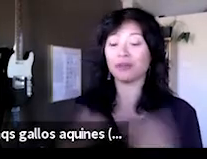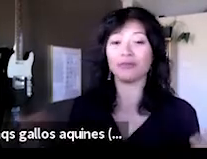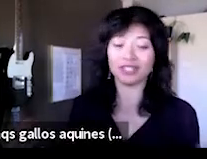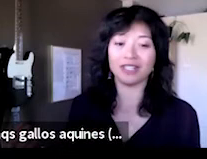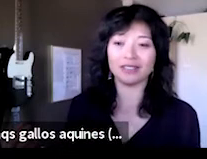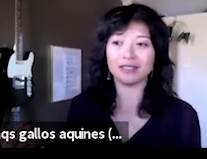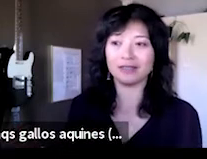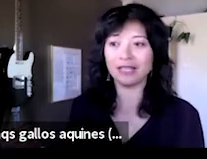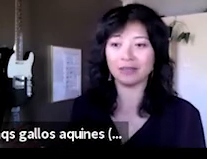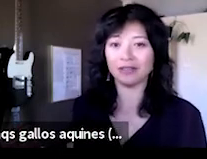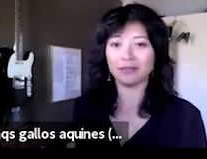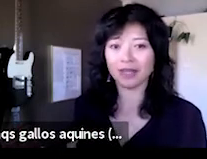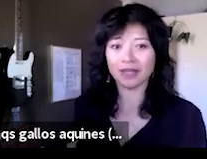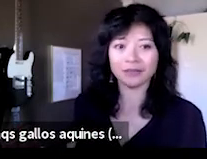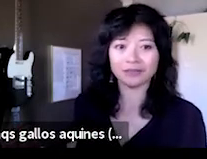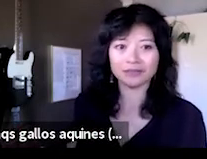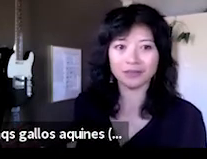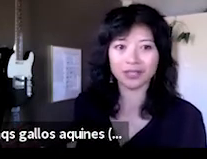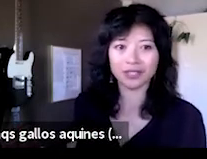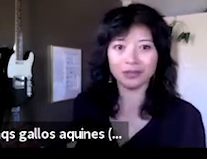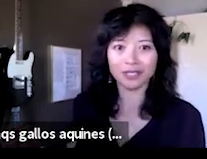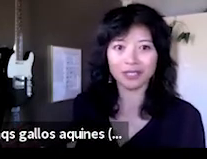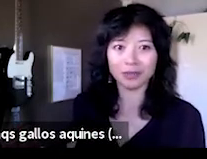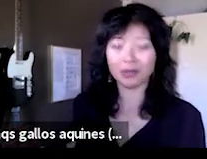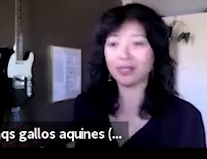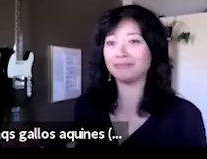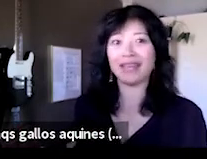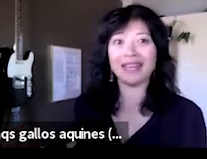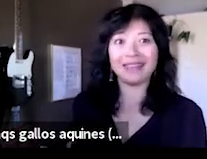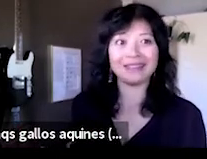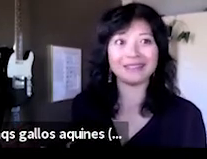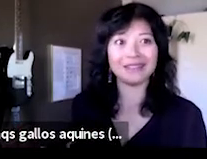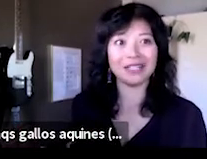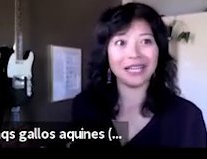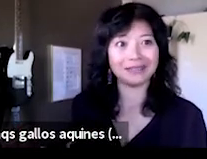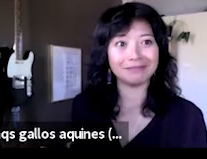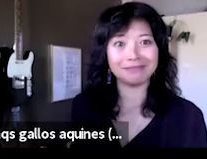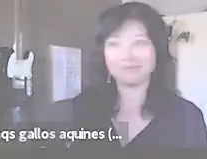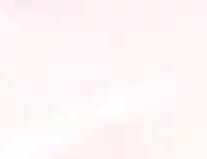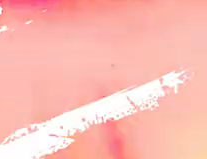Racialized-led spiral which you will see in a moment. Okay. That's all I got.